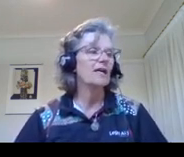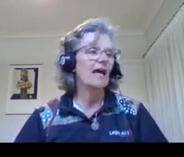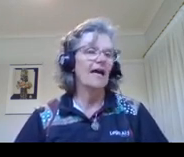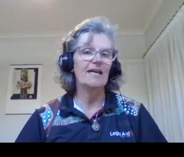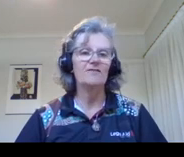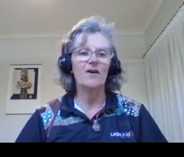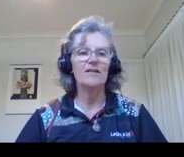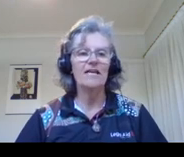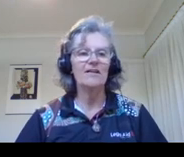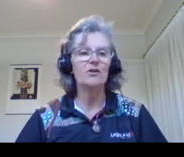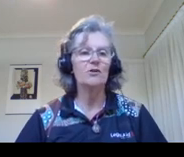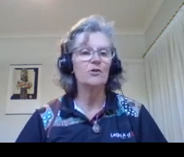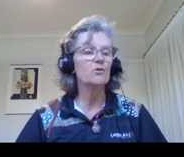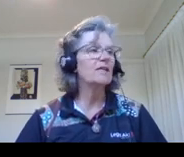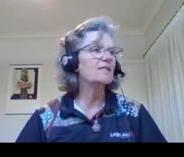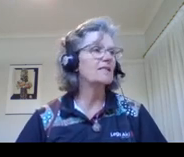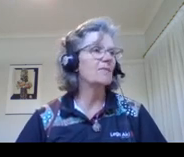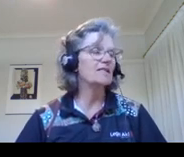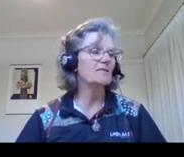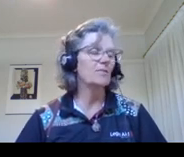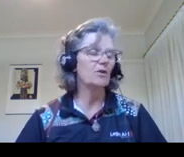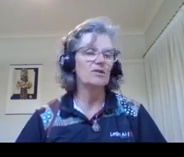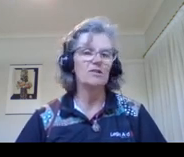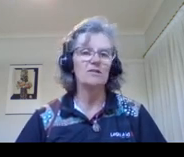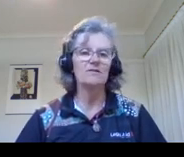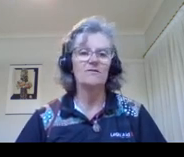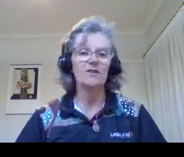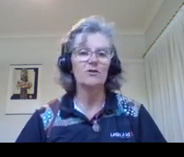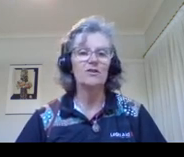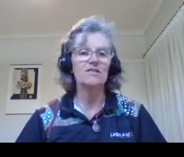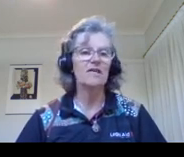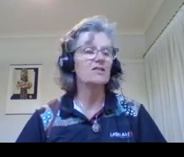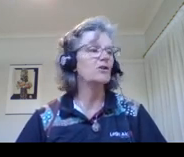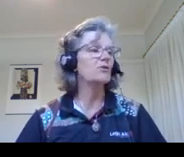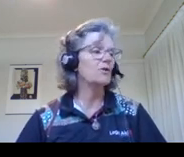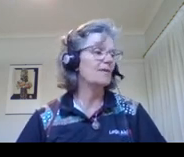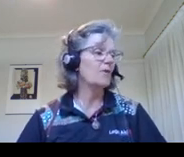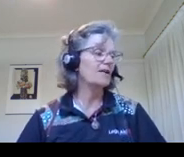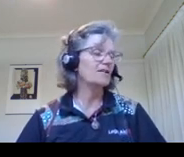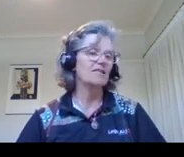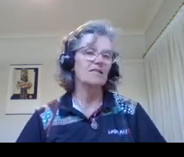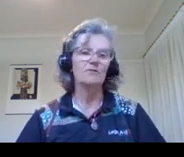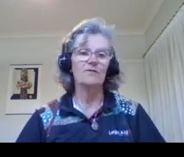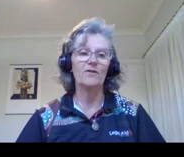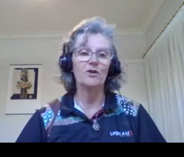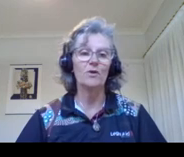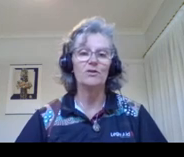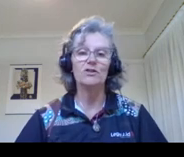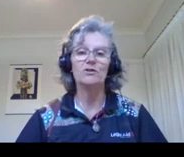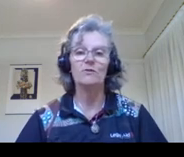and find out who is the best person for you to speak to or they might just refer you on to the